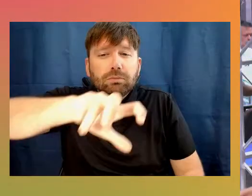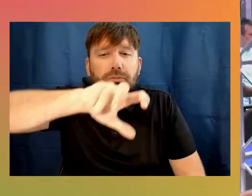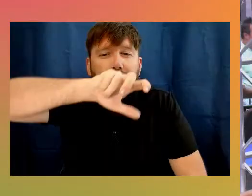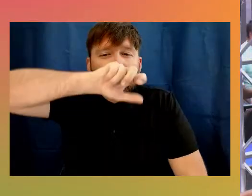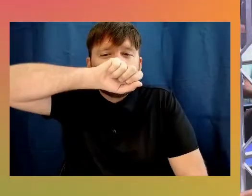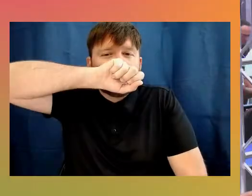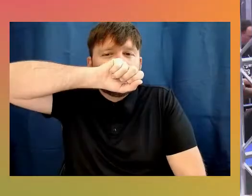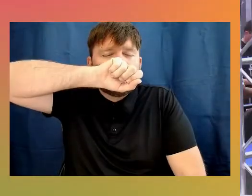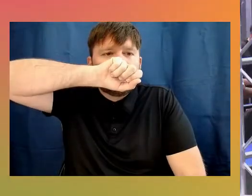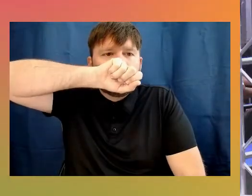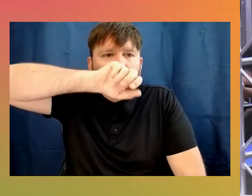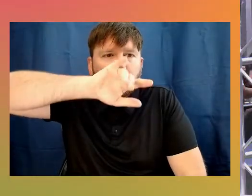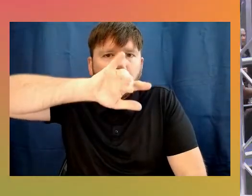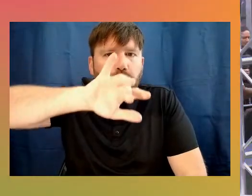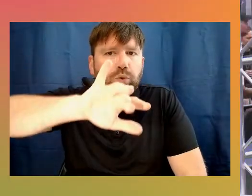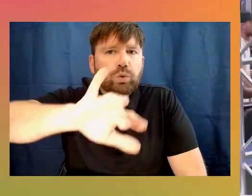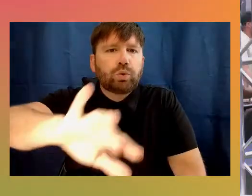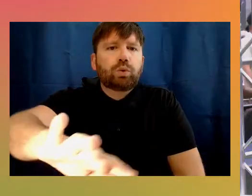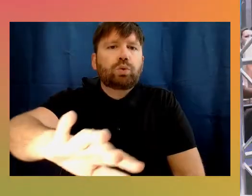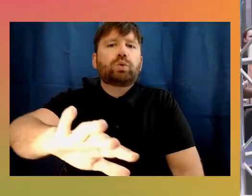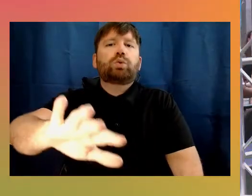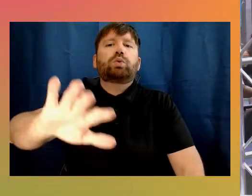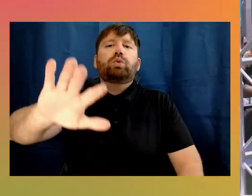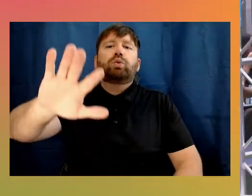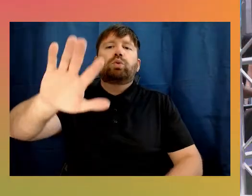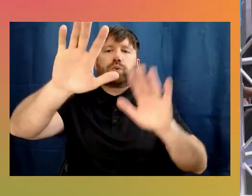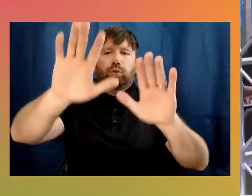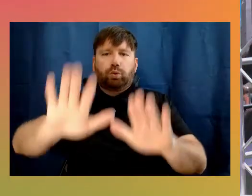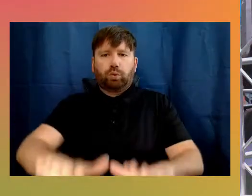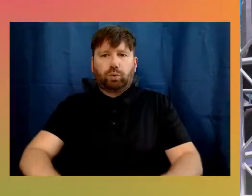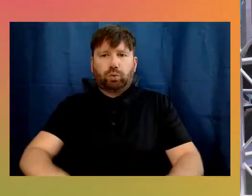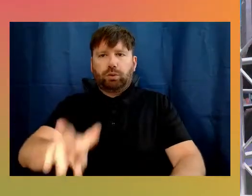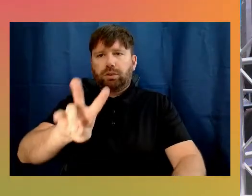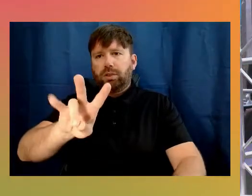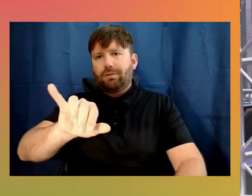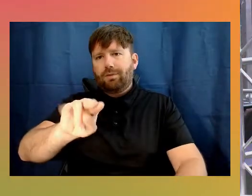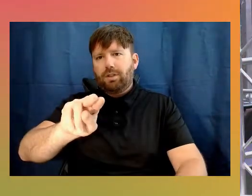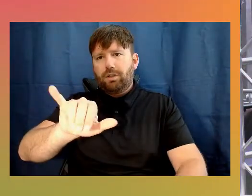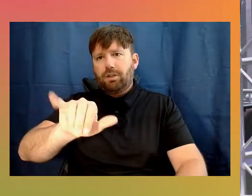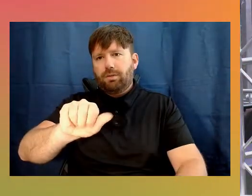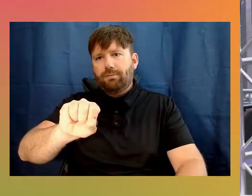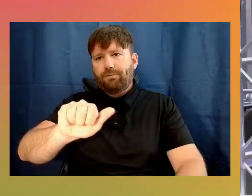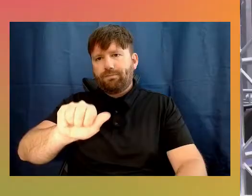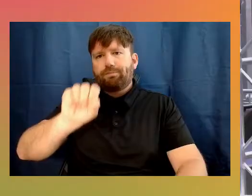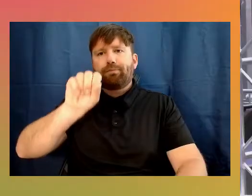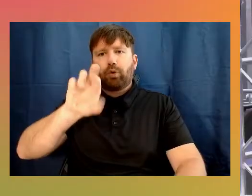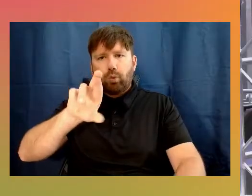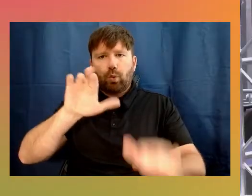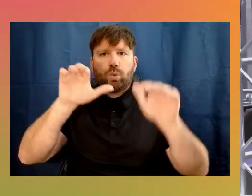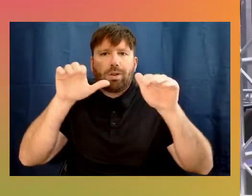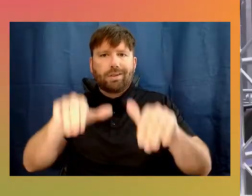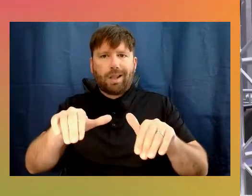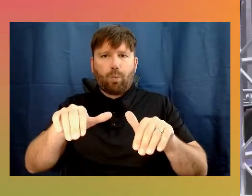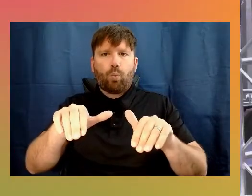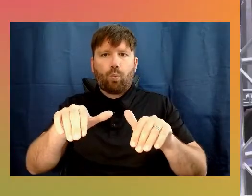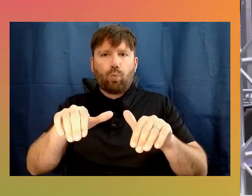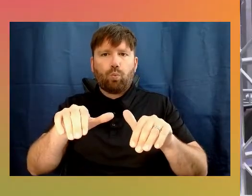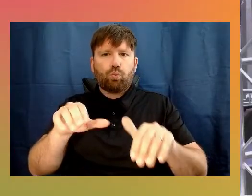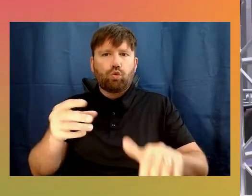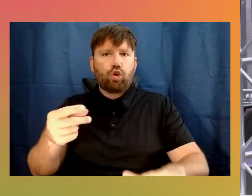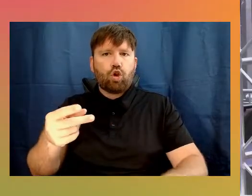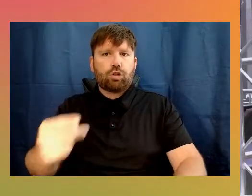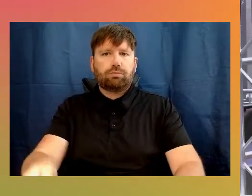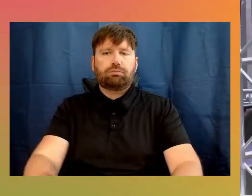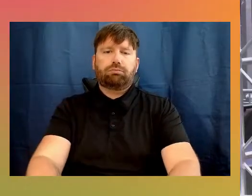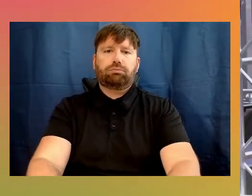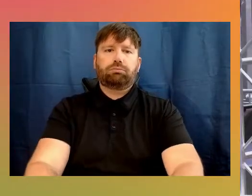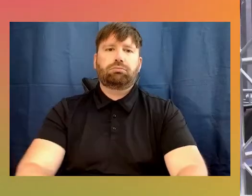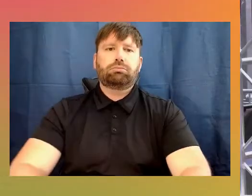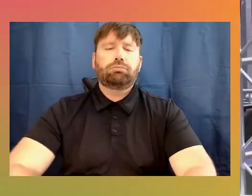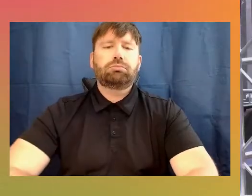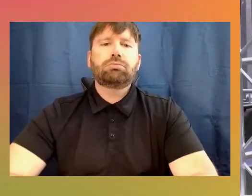ARMS FORWARD TOWARDS ME.